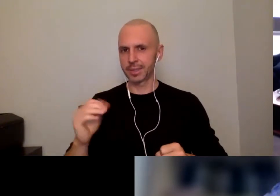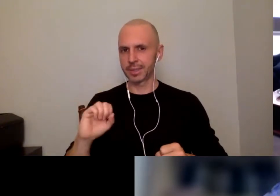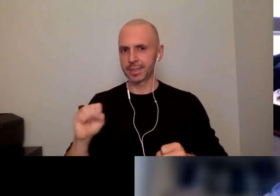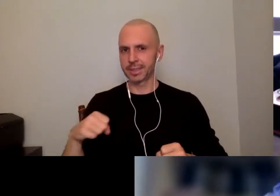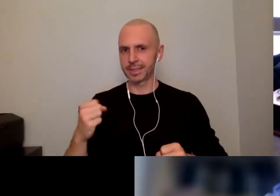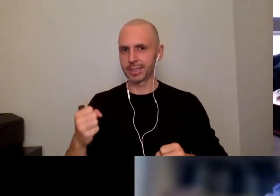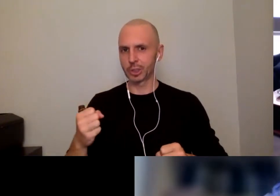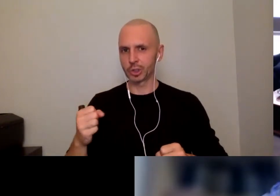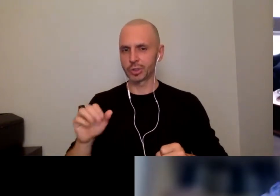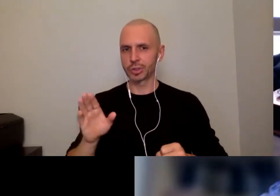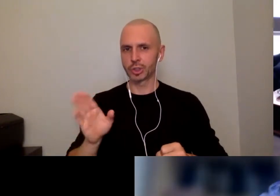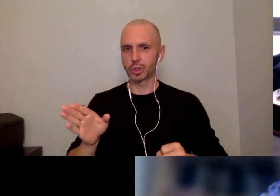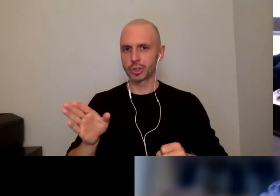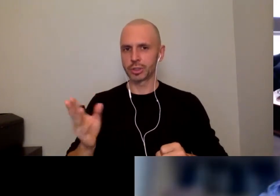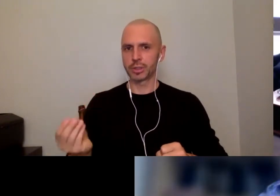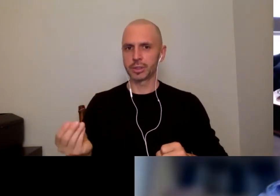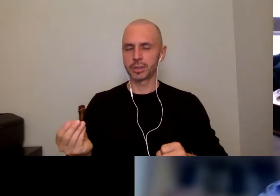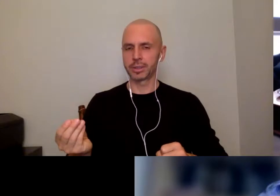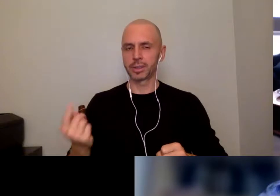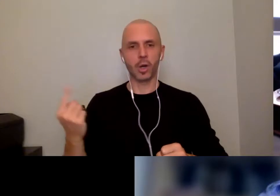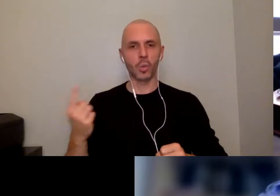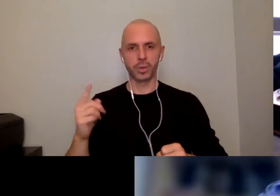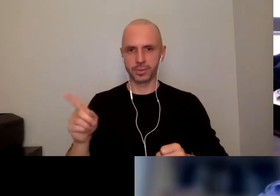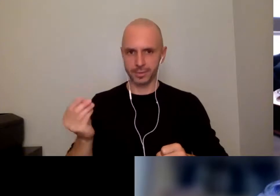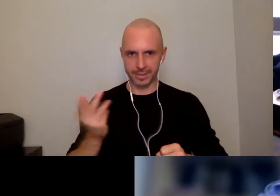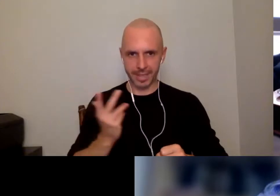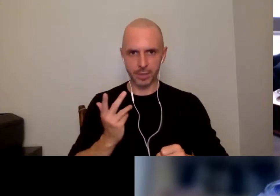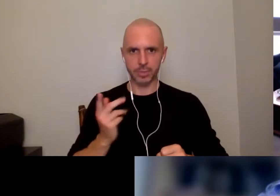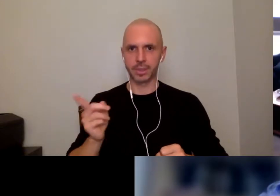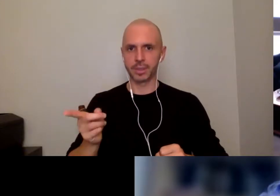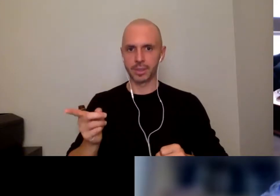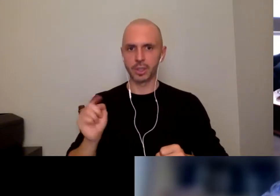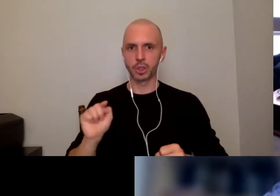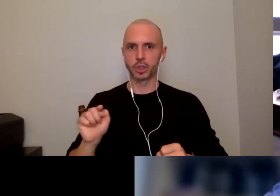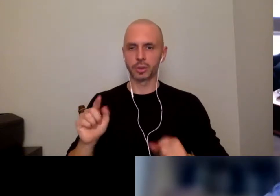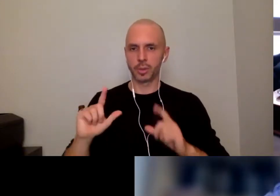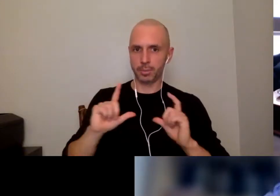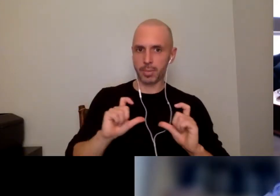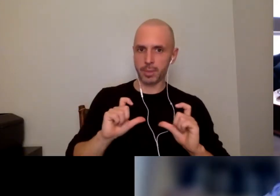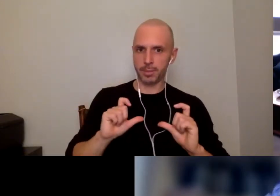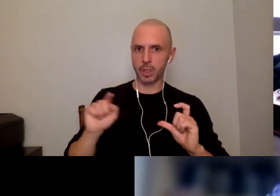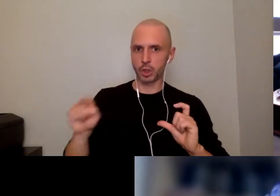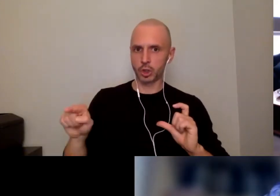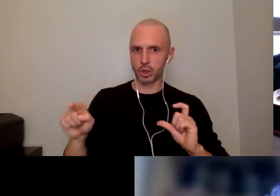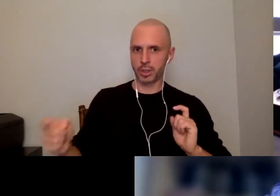and that you know it's a generous exchange that we have with each other and i would say a trust